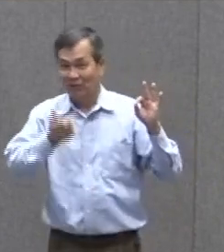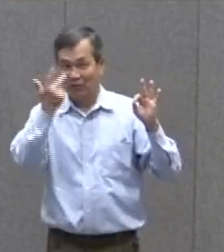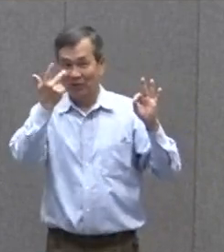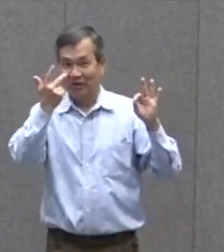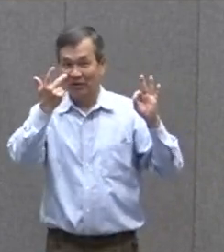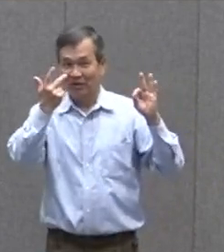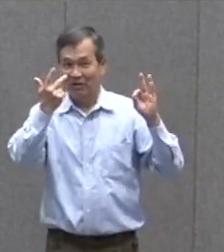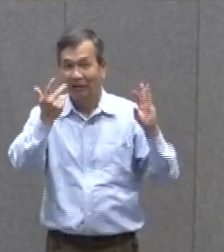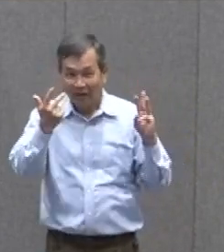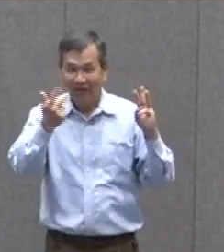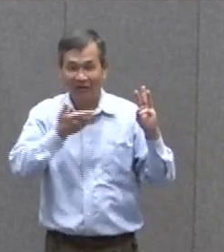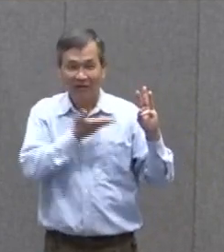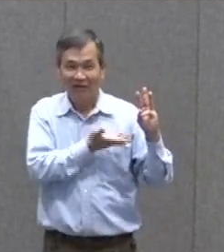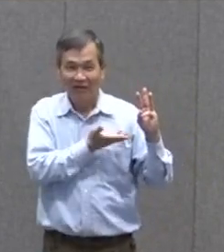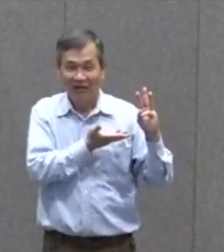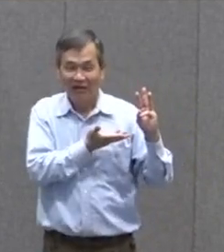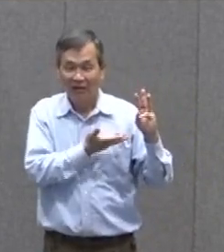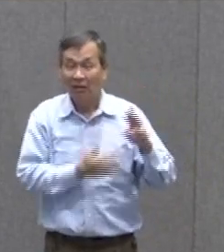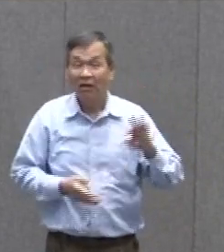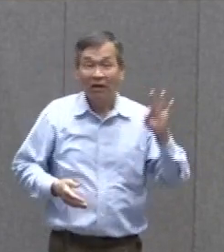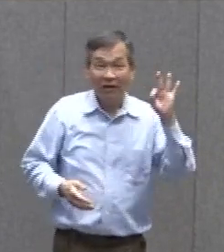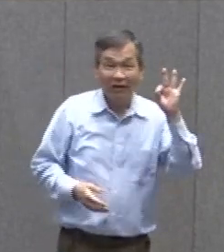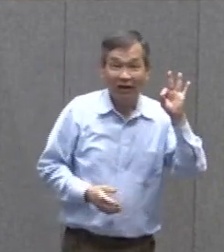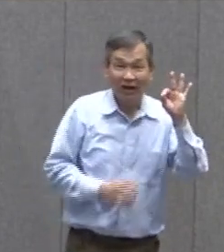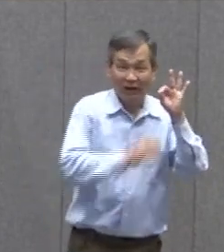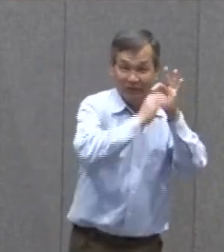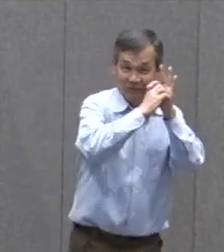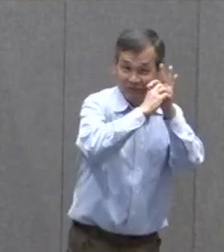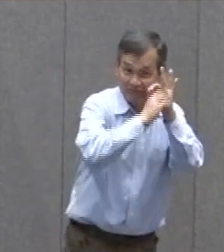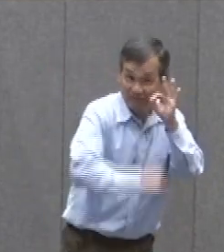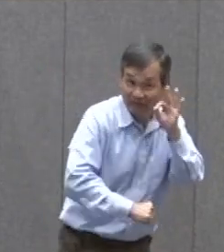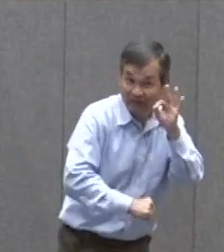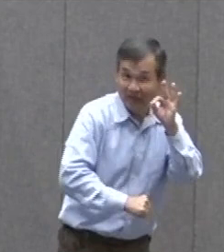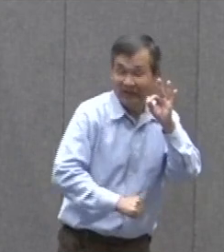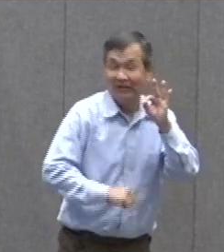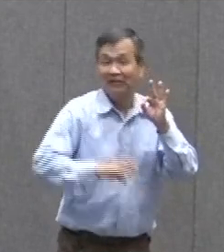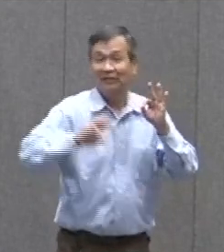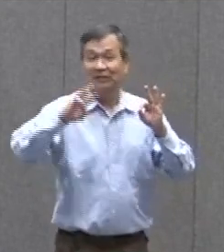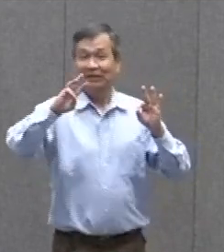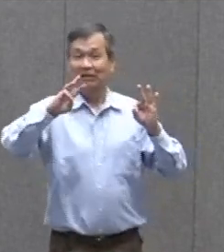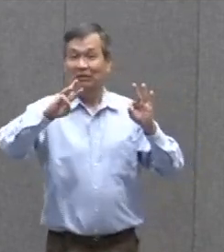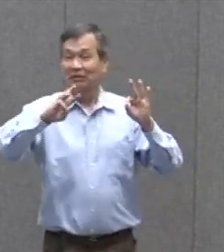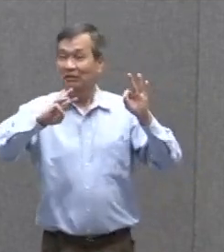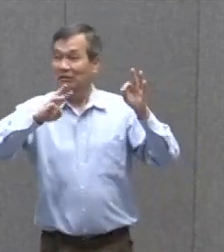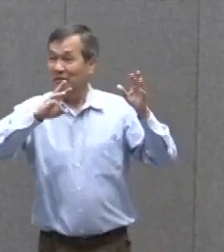If you start with nine things and you take away or subtract six, you'll have three.